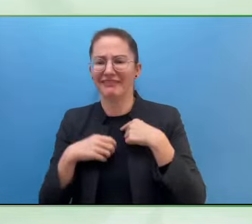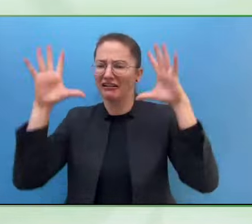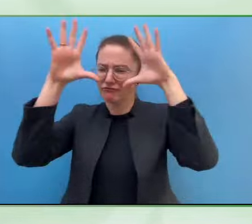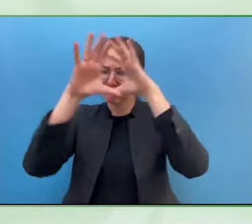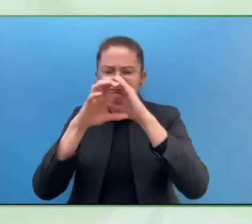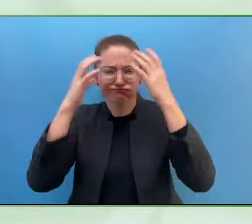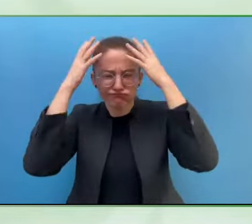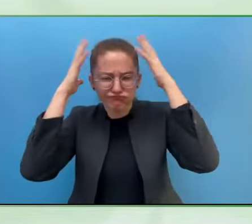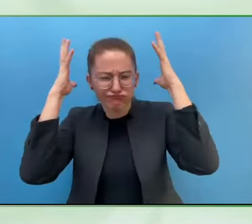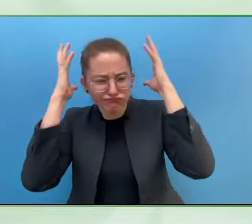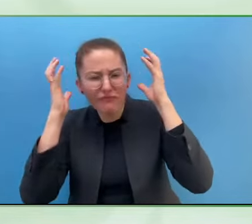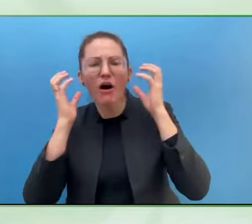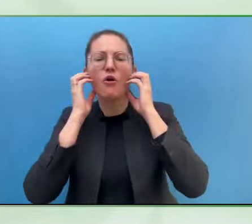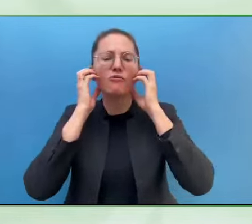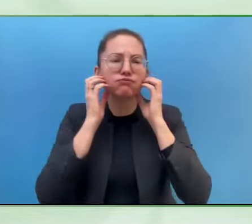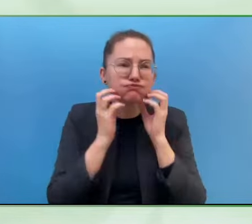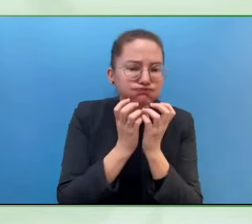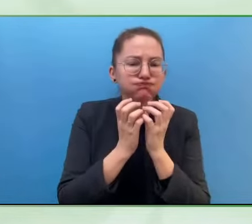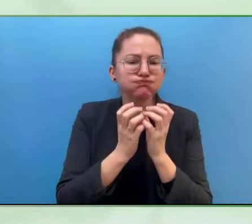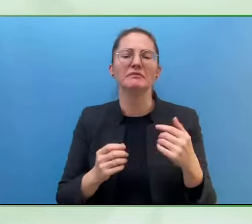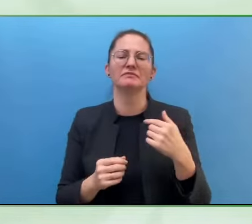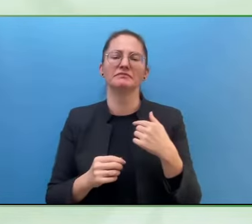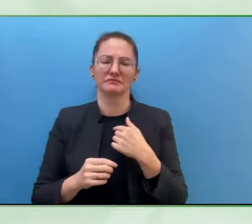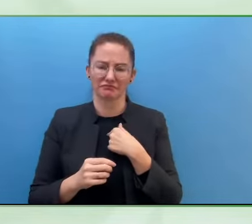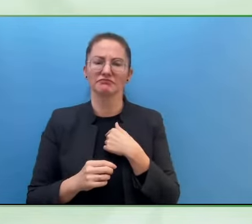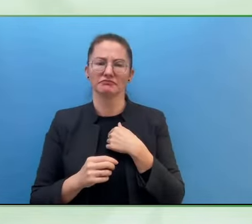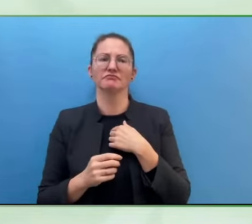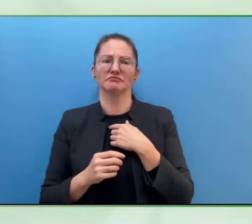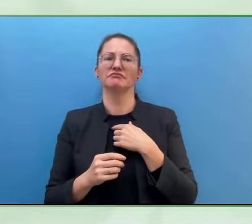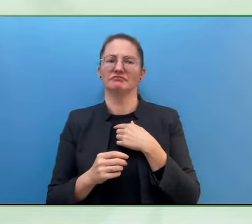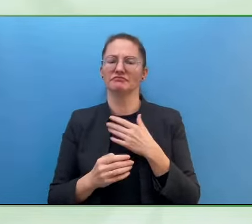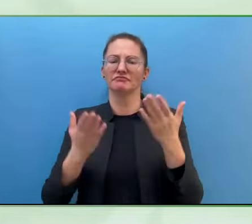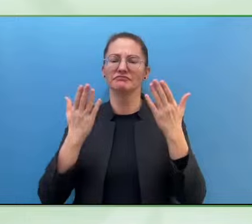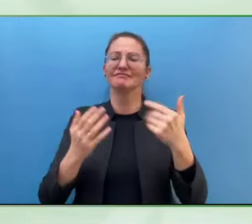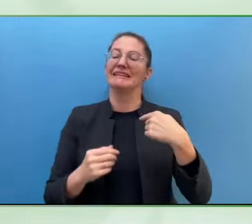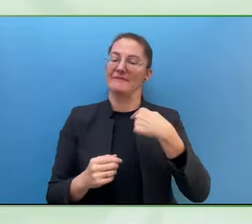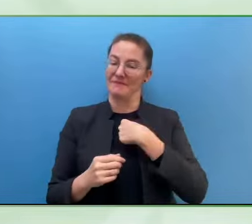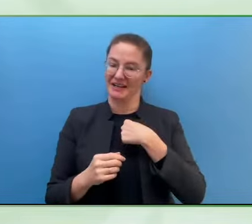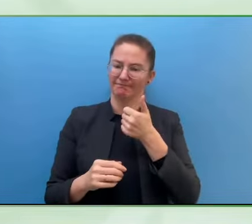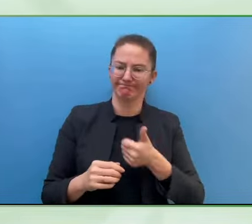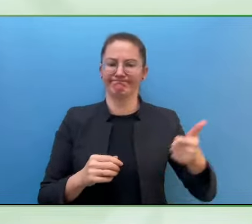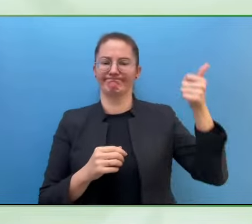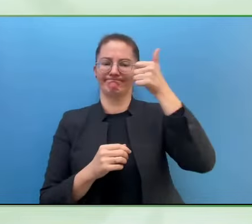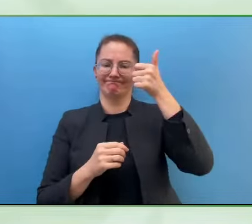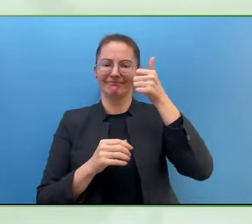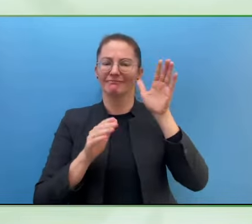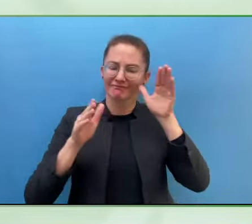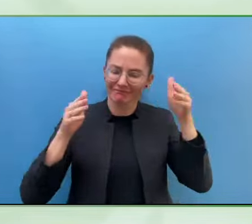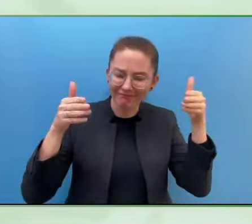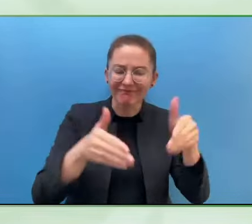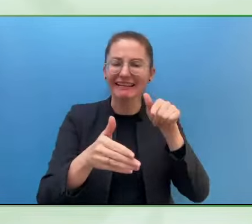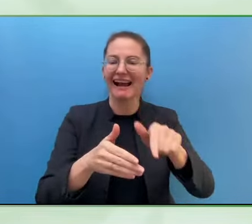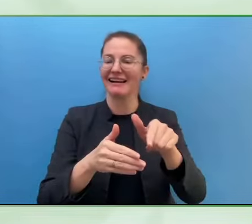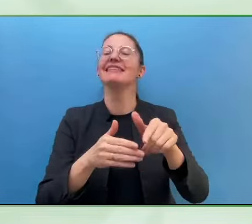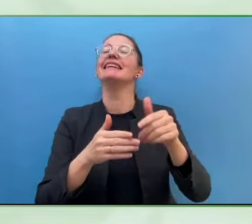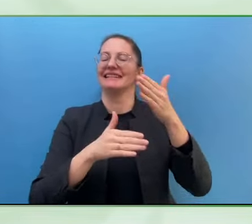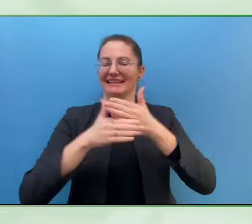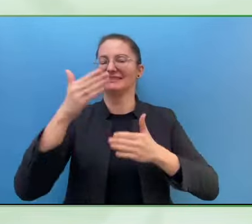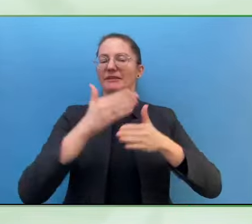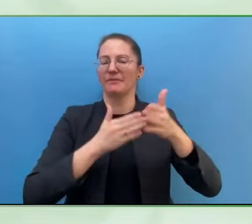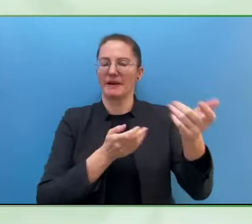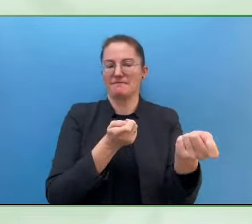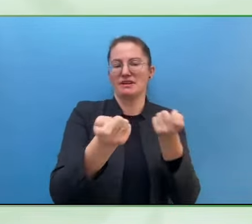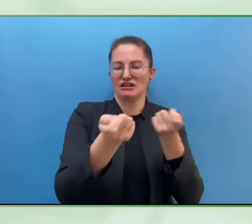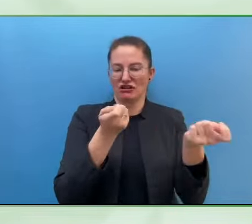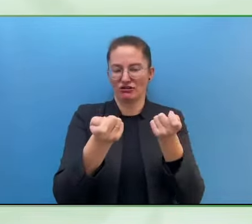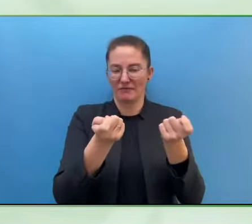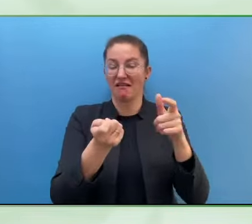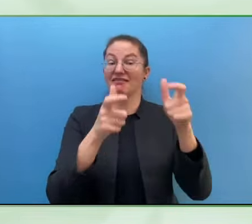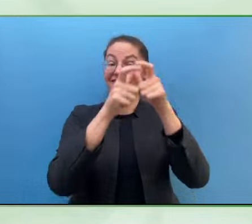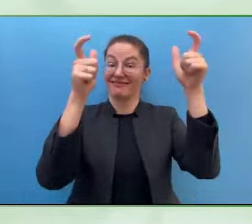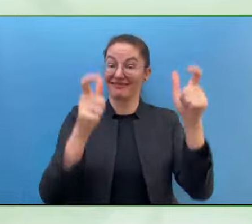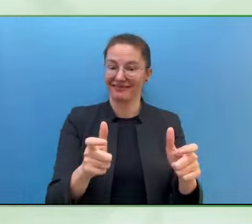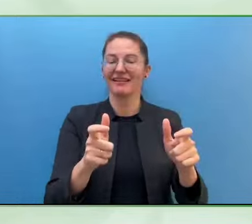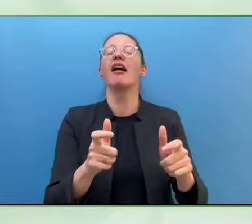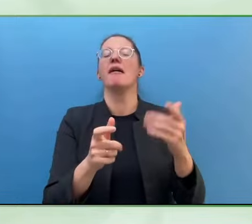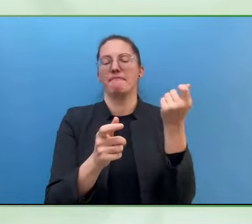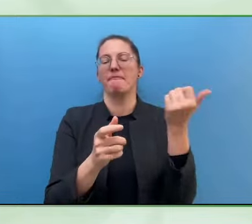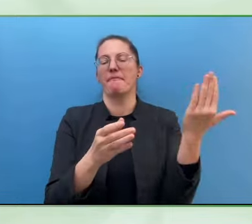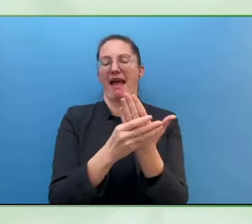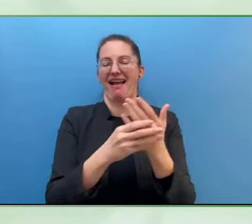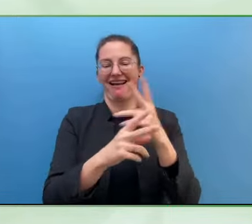We take care of employees, and customers when it comes to accessibility and inclusion.